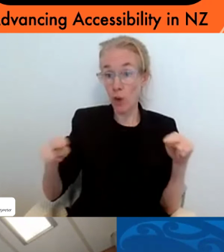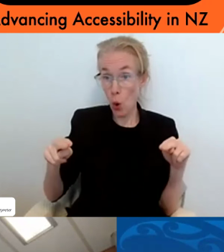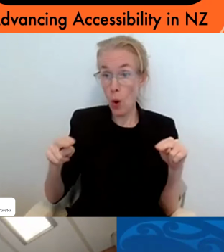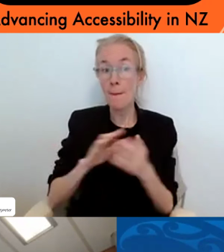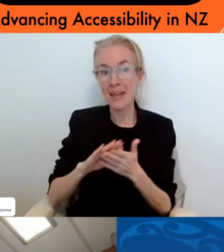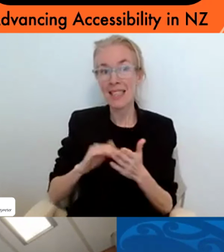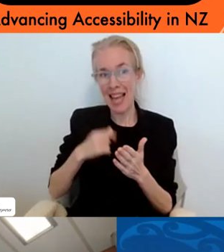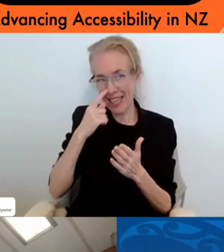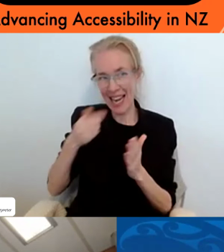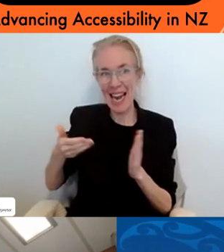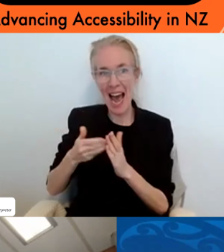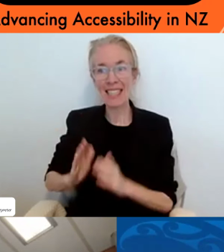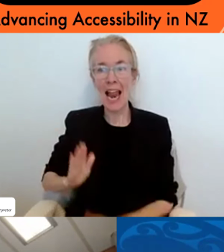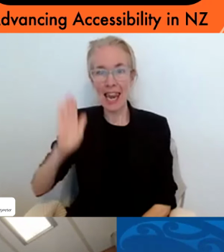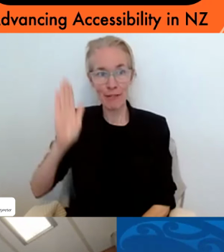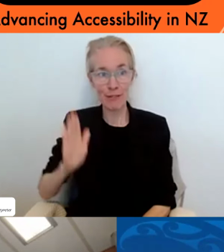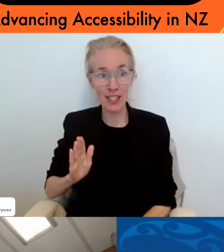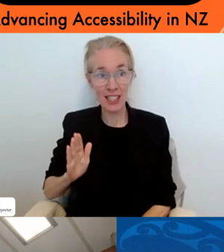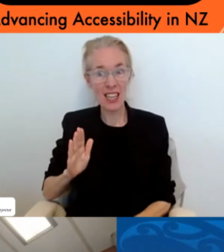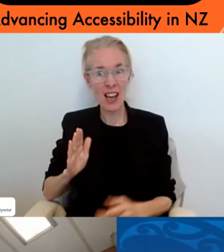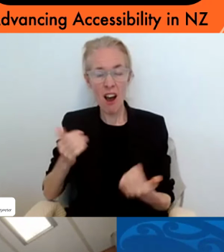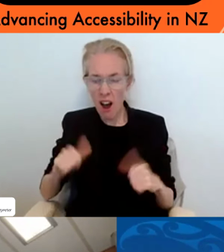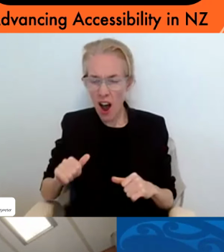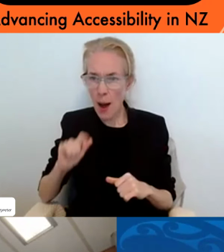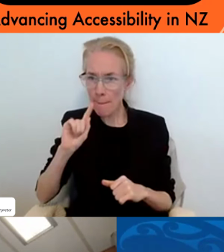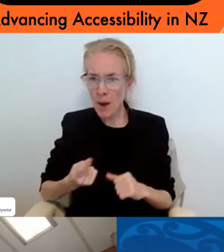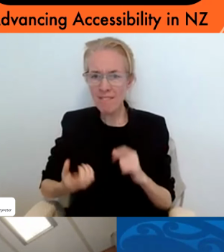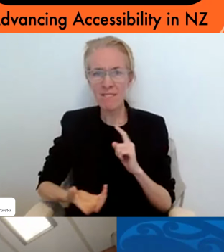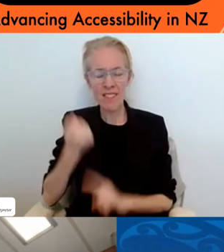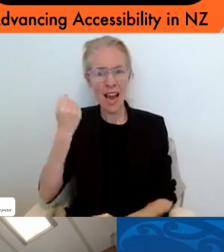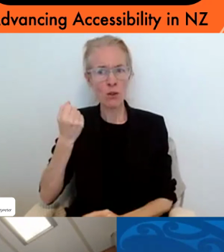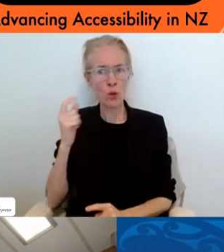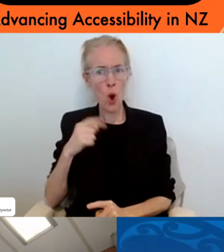that they actually saved $100,000 rather than lost money because